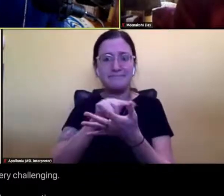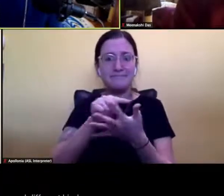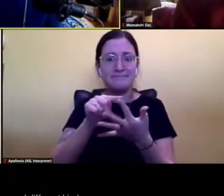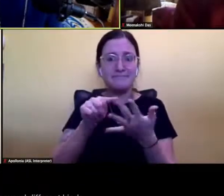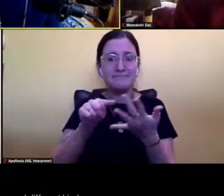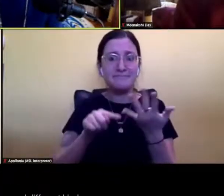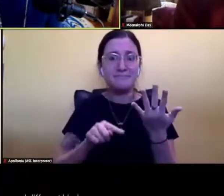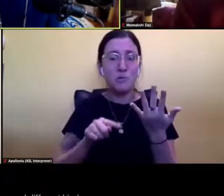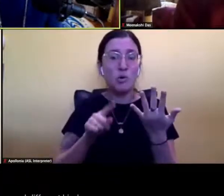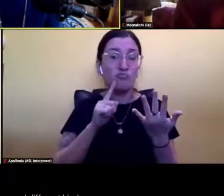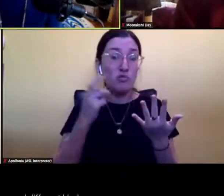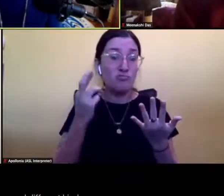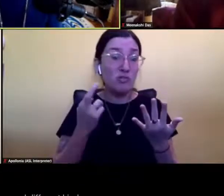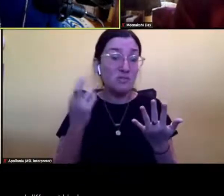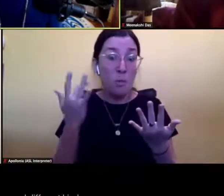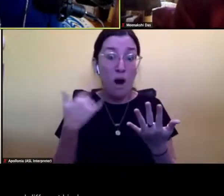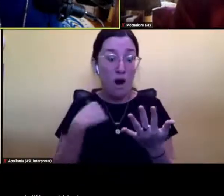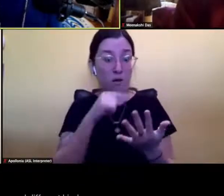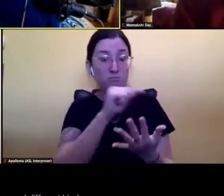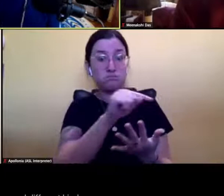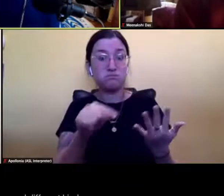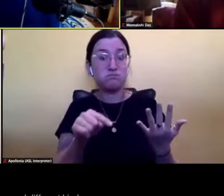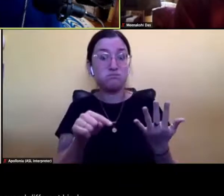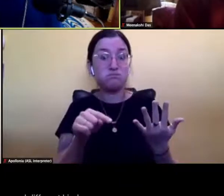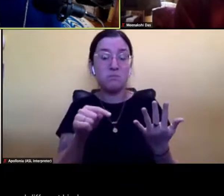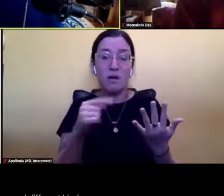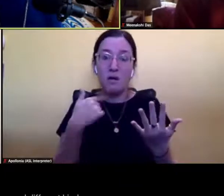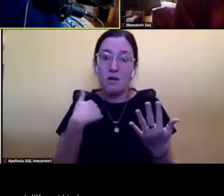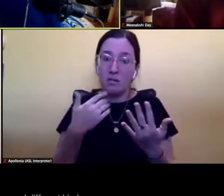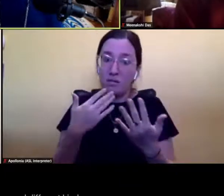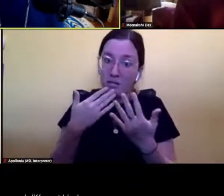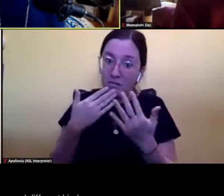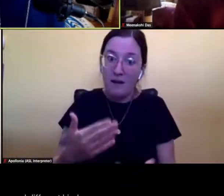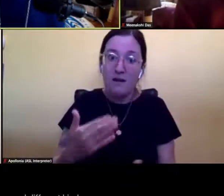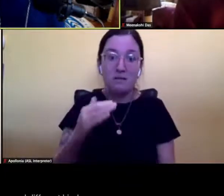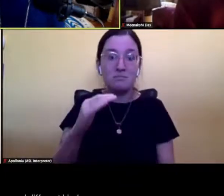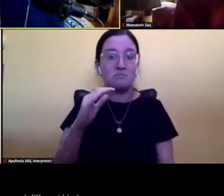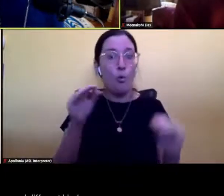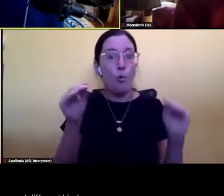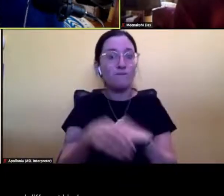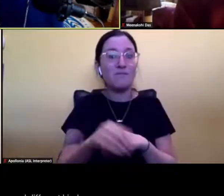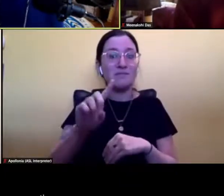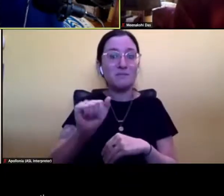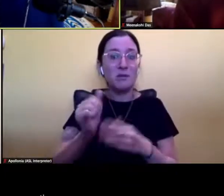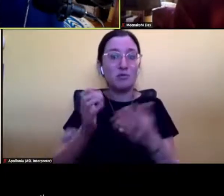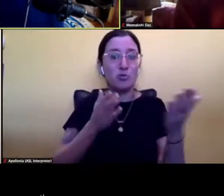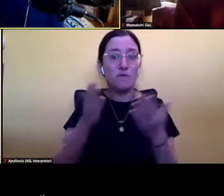mostly thanks to the office of disability services and because they sat down with me and